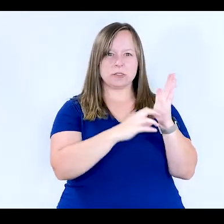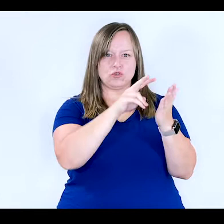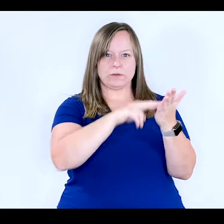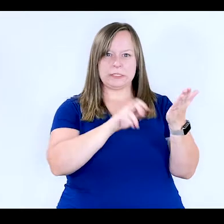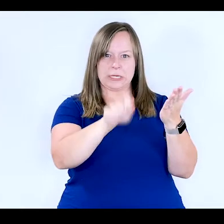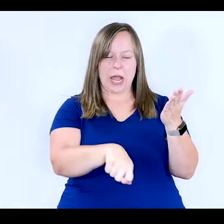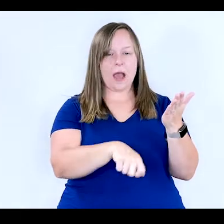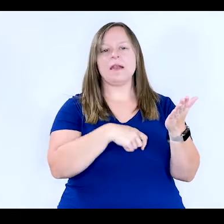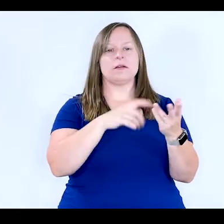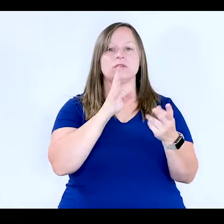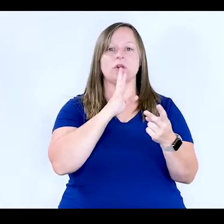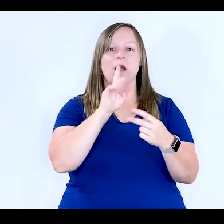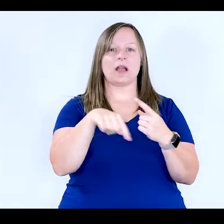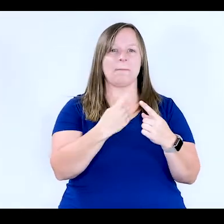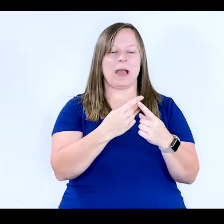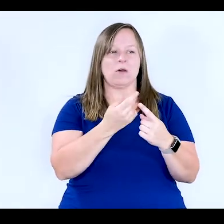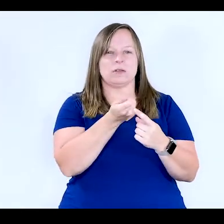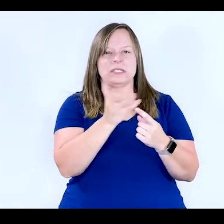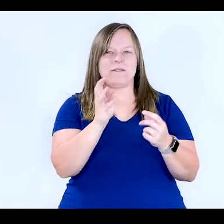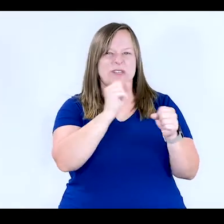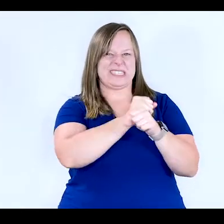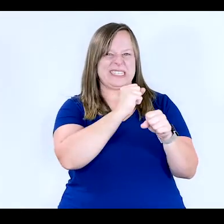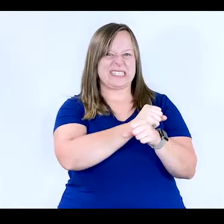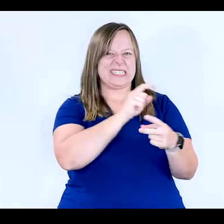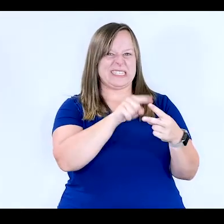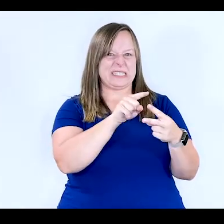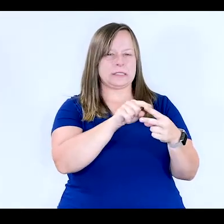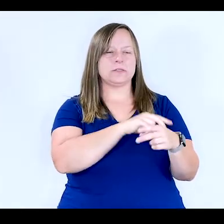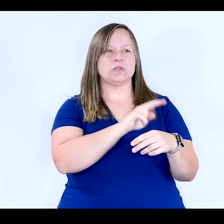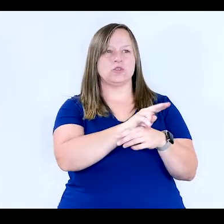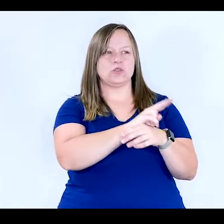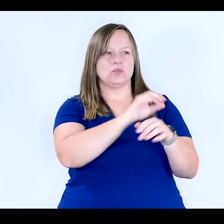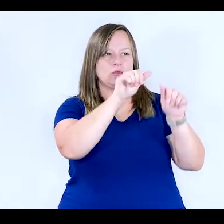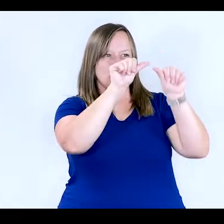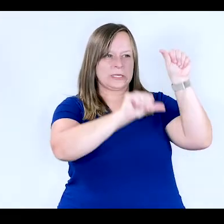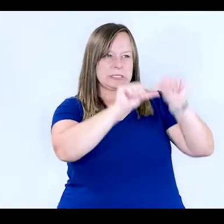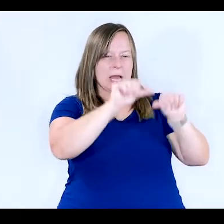is to read. I'm gonna talk about several statistics that are used to assess